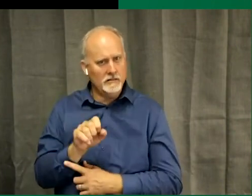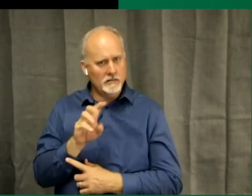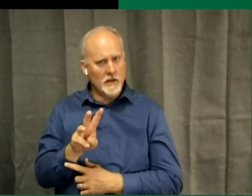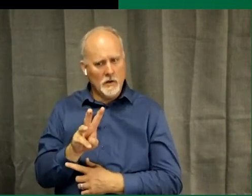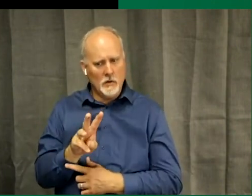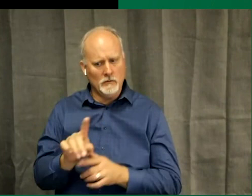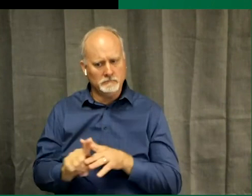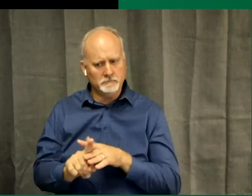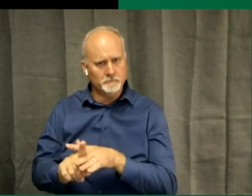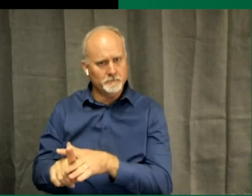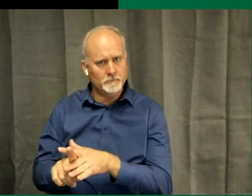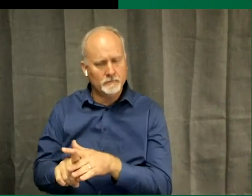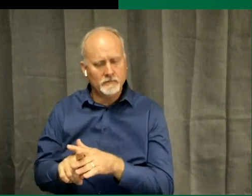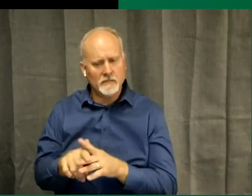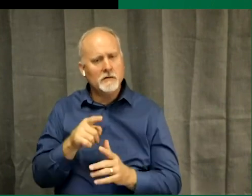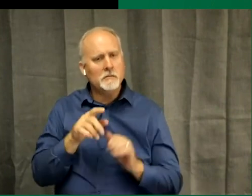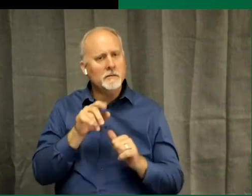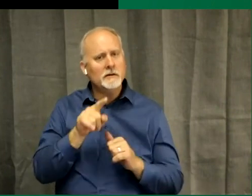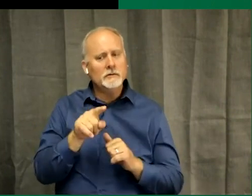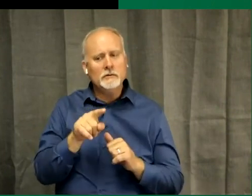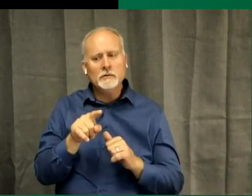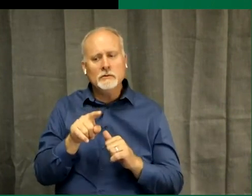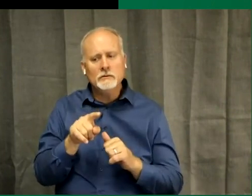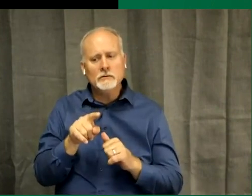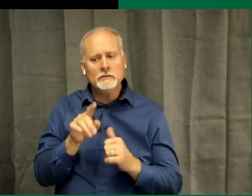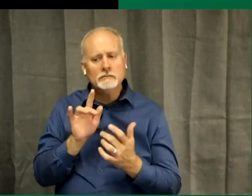probability that you would come in contact with someone with covid was quite low so what does the